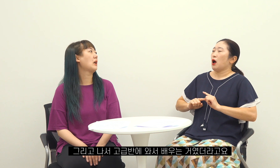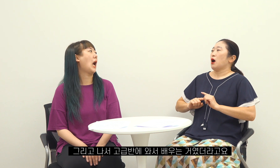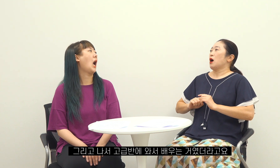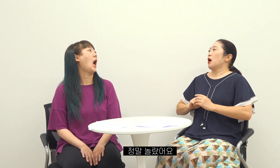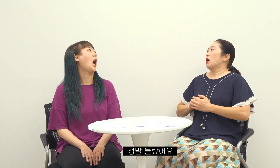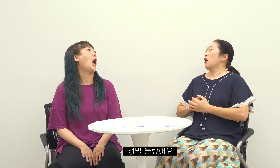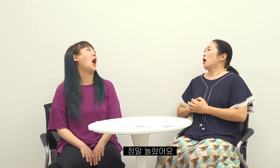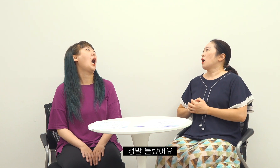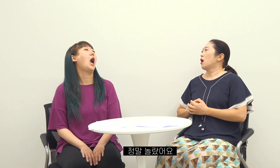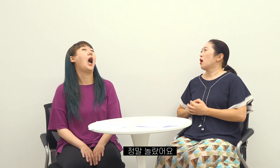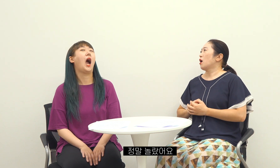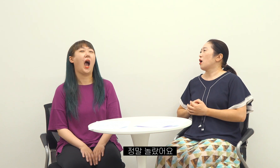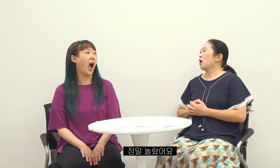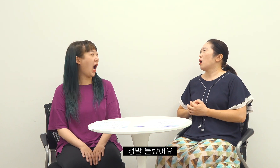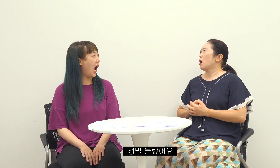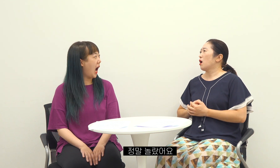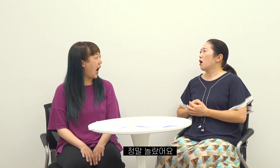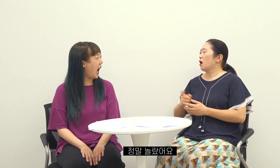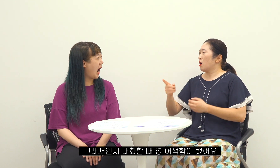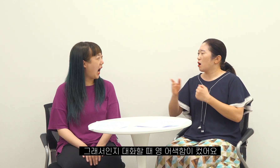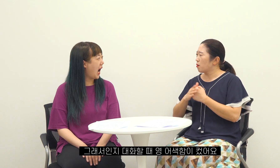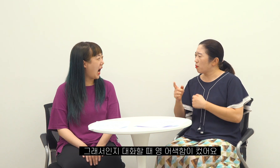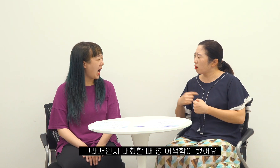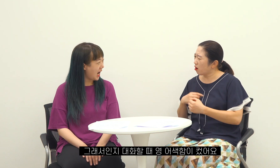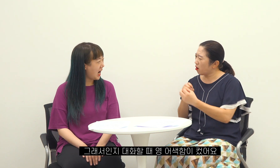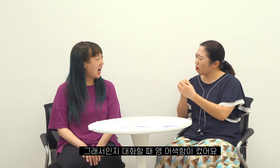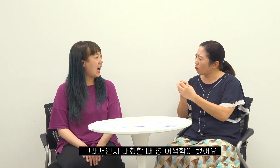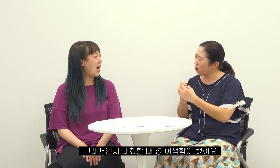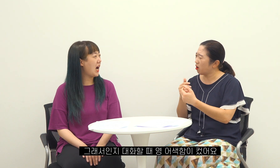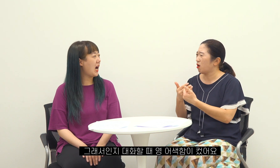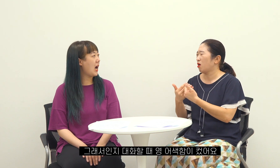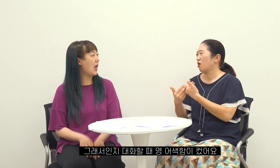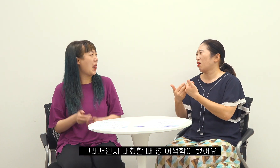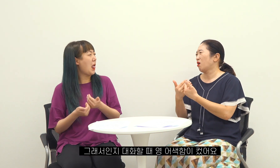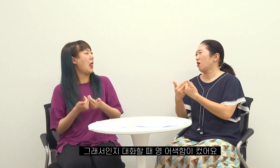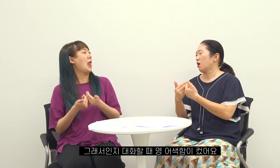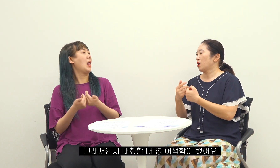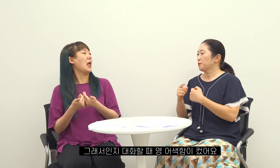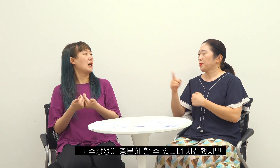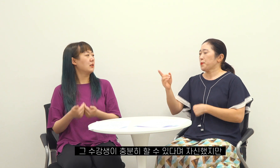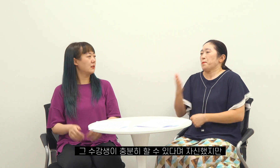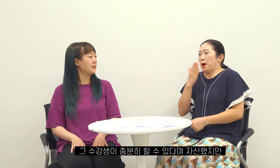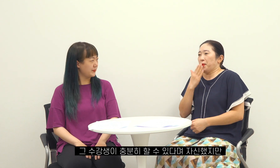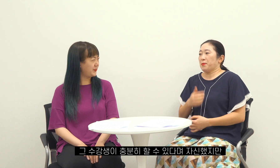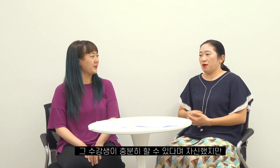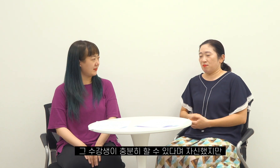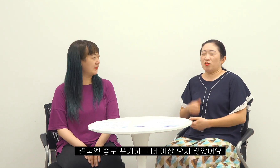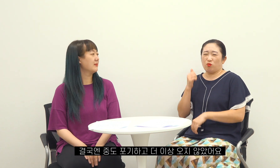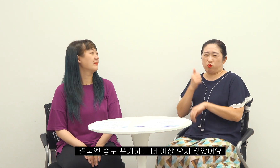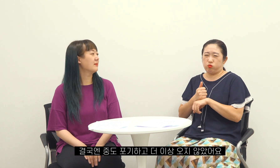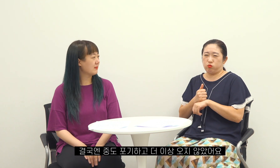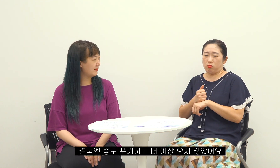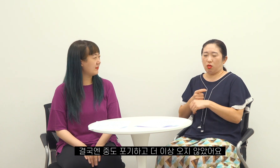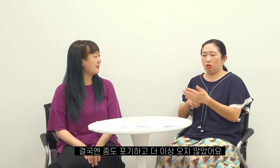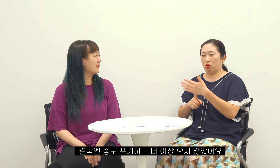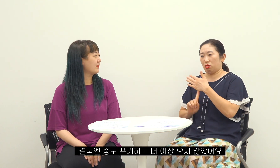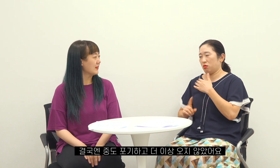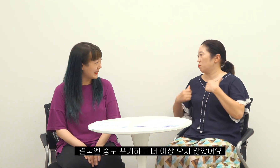I was really surprised. Maybe that's why there was a lot of awkwardness when we talked. The student was confident that he could do it,